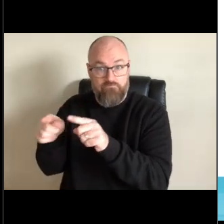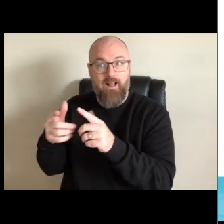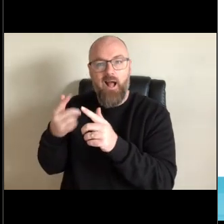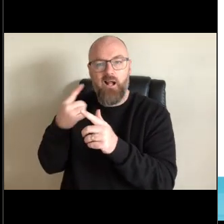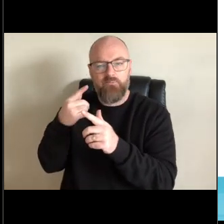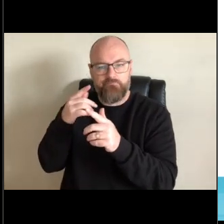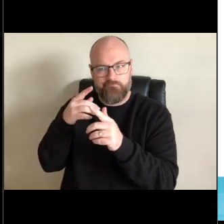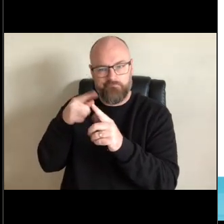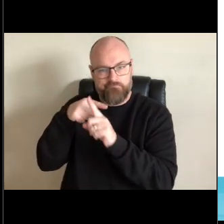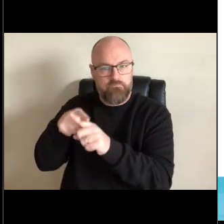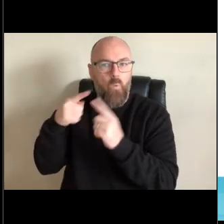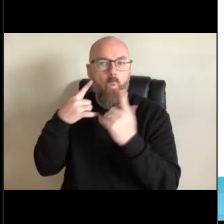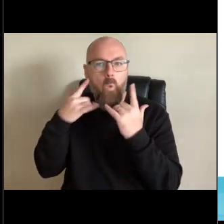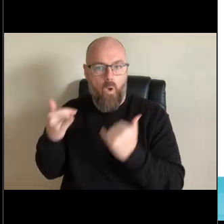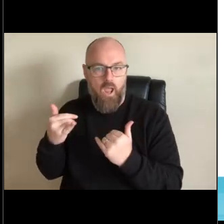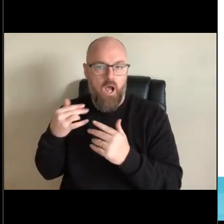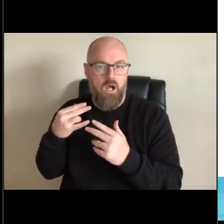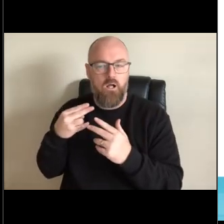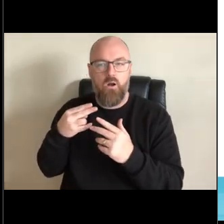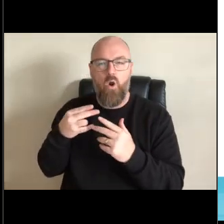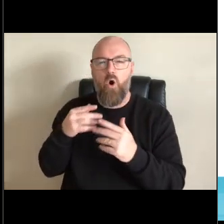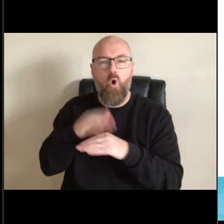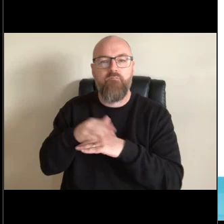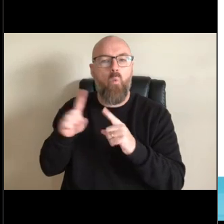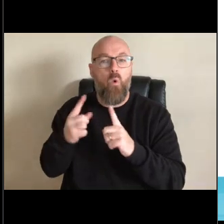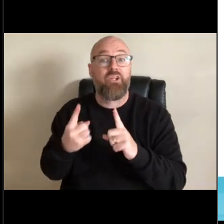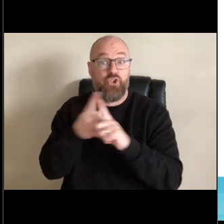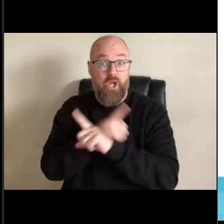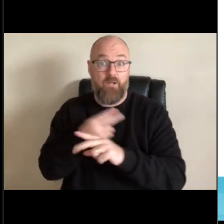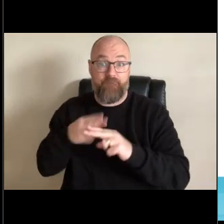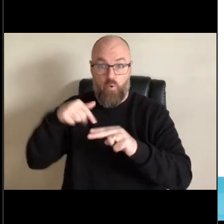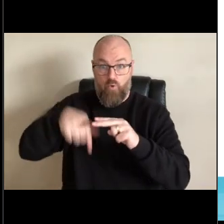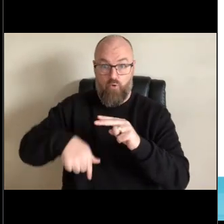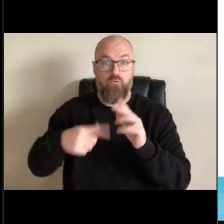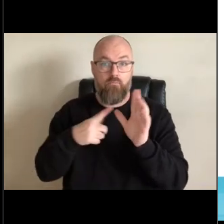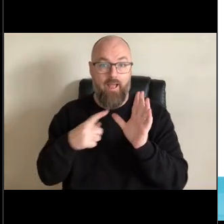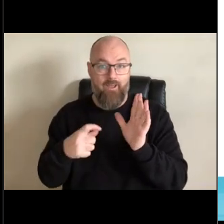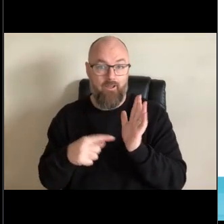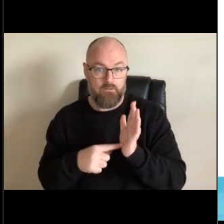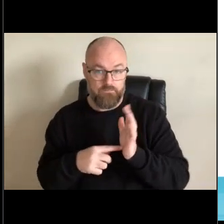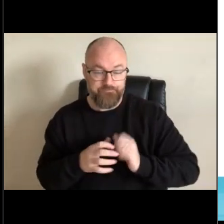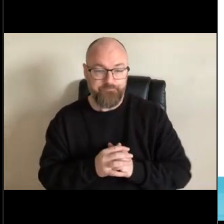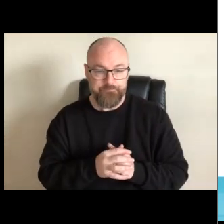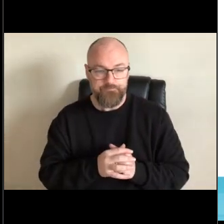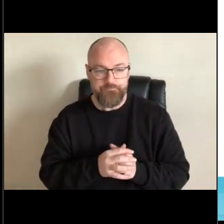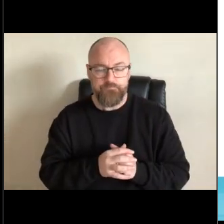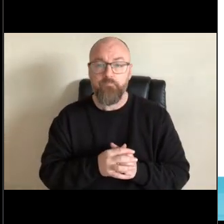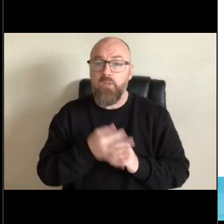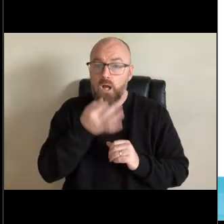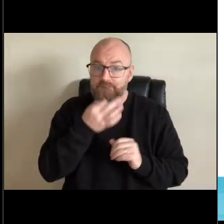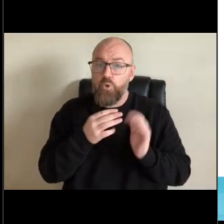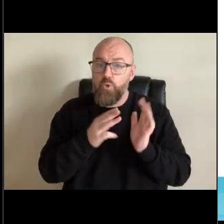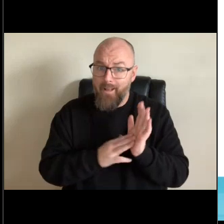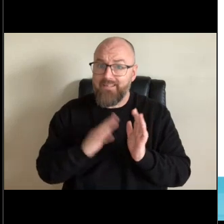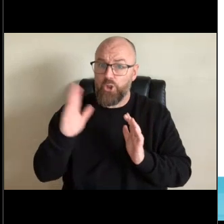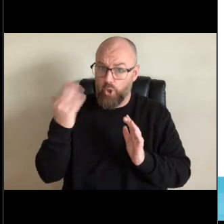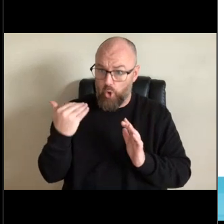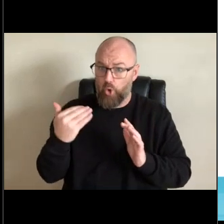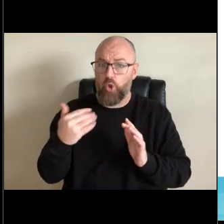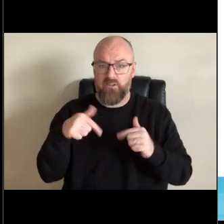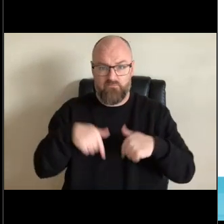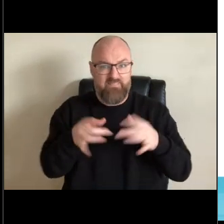Act and um a couple of months ago um when this legislation first started in May um the Attorney